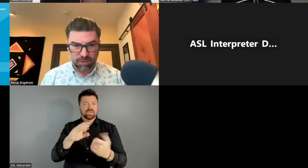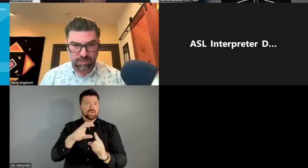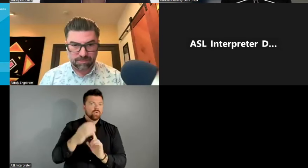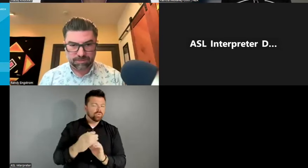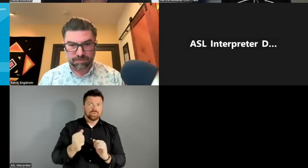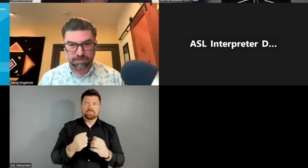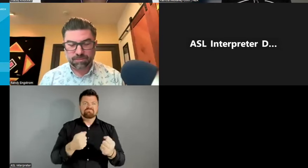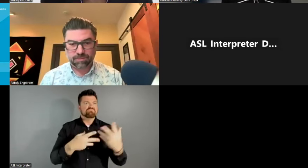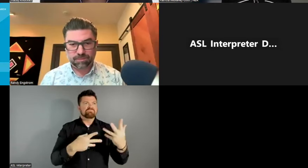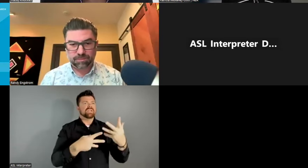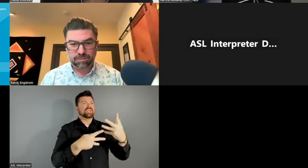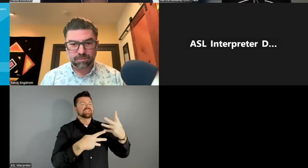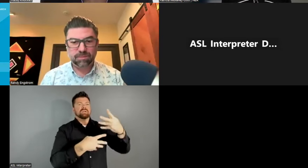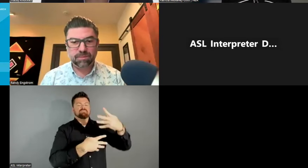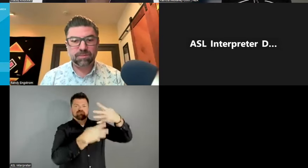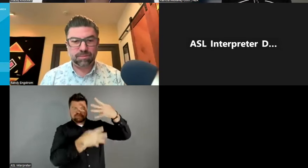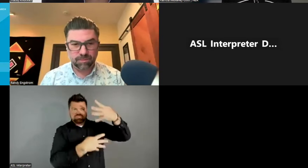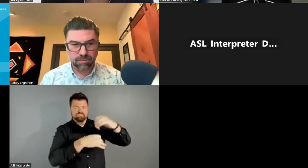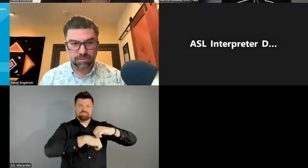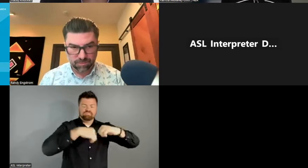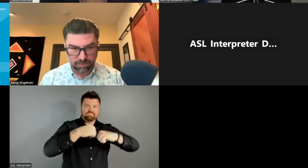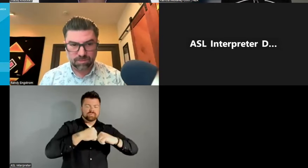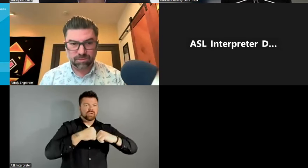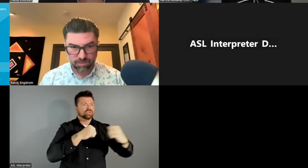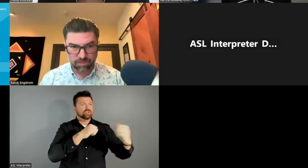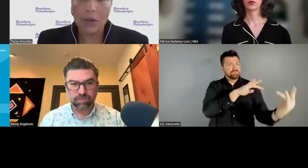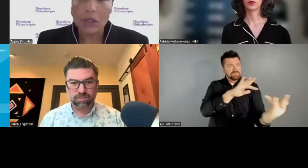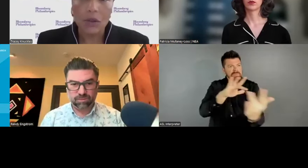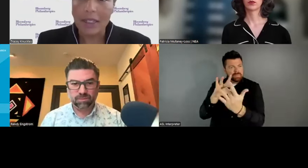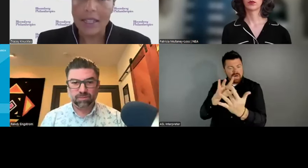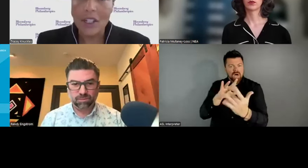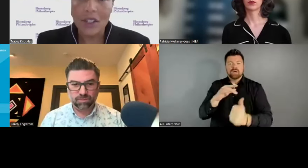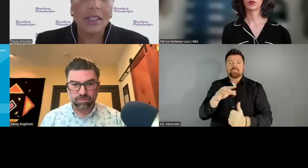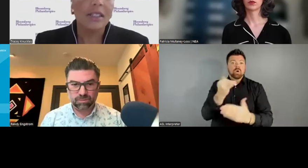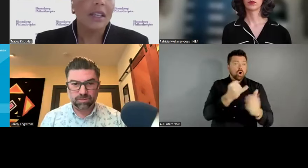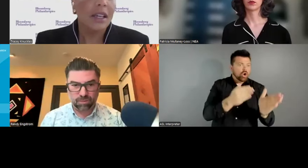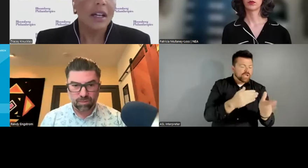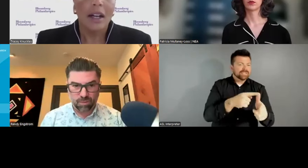cross-disciplinary. They are talking to artists, they are talking to grassroots organizations,